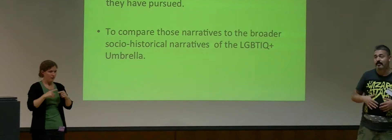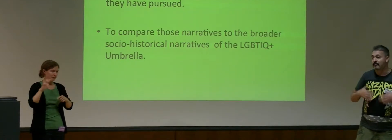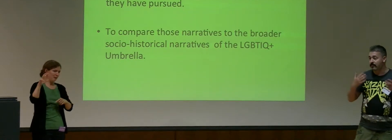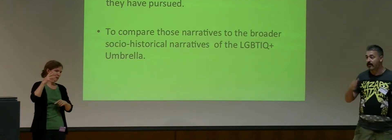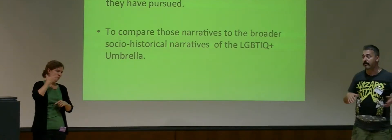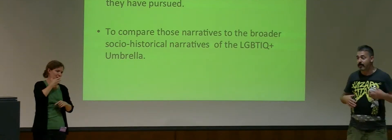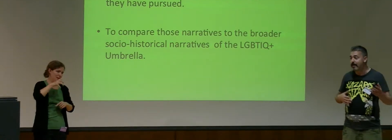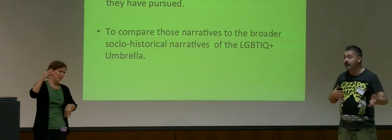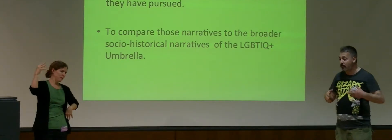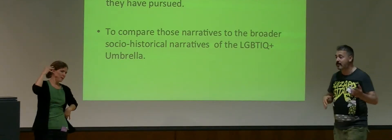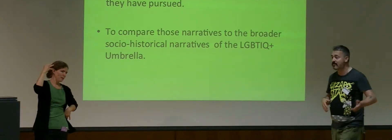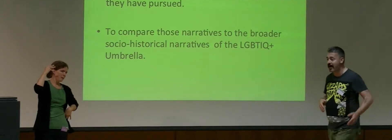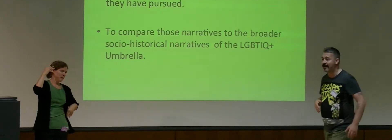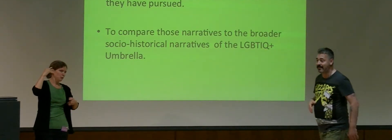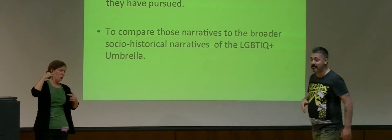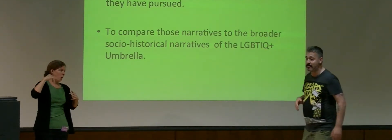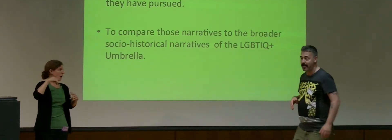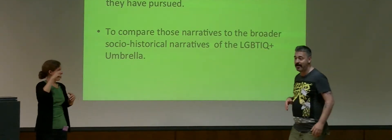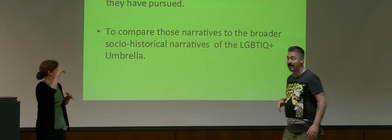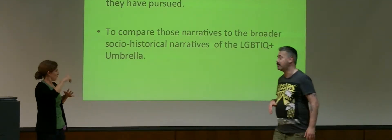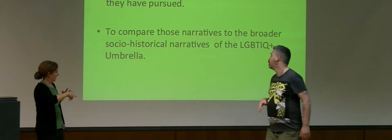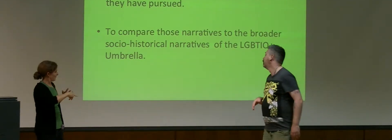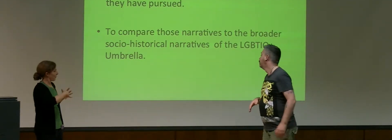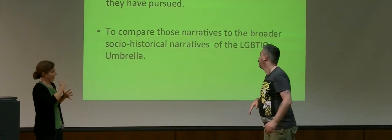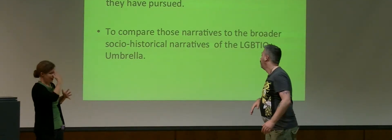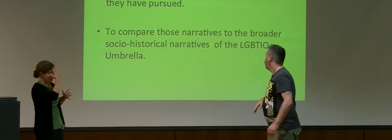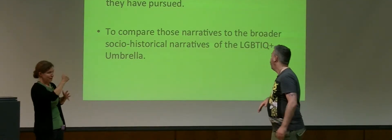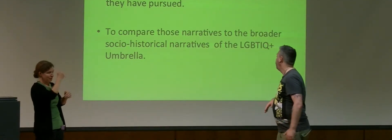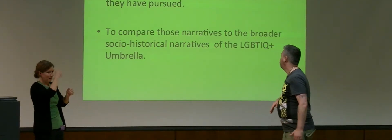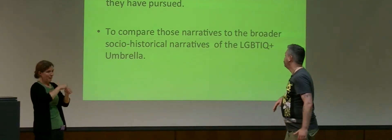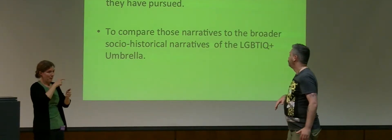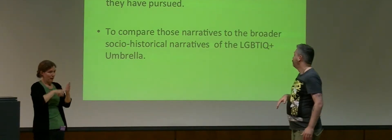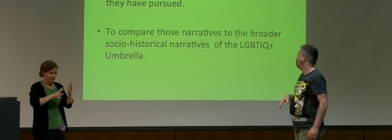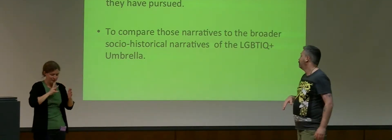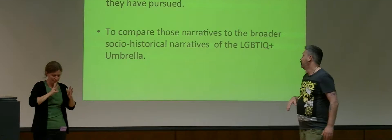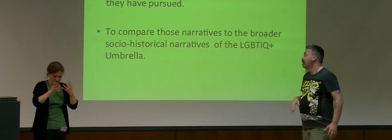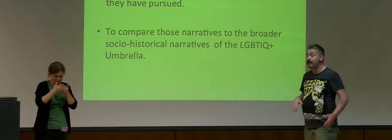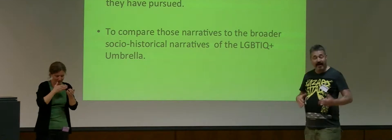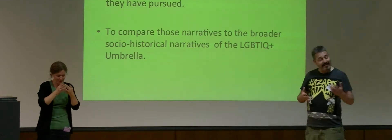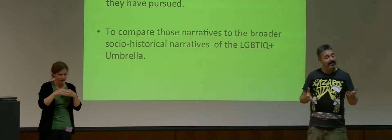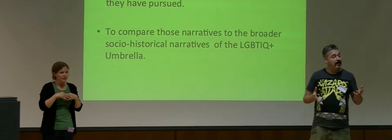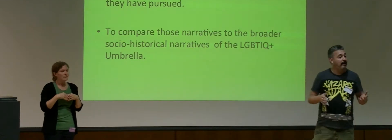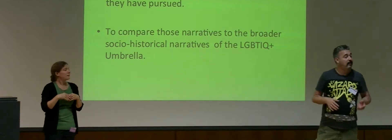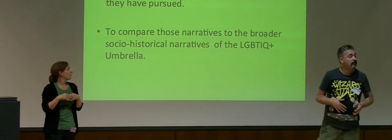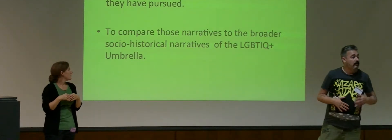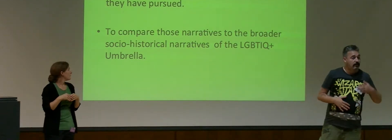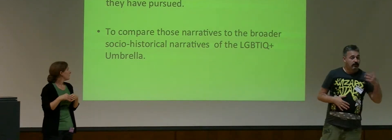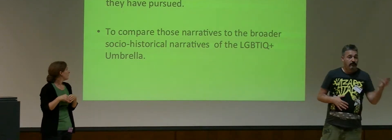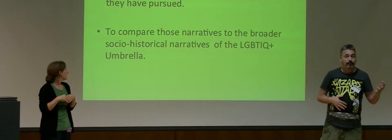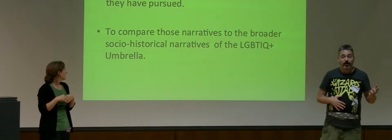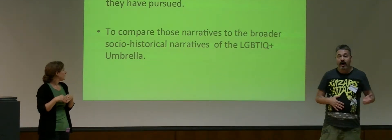I’m doing so that I can remember what I say. Basically,